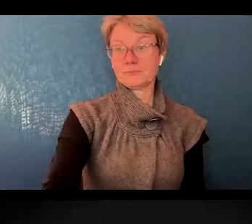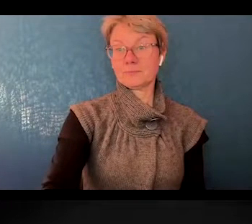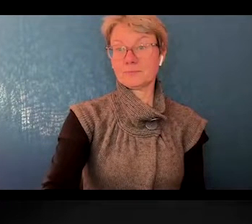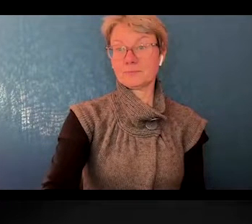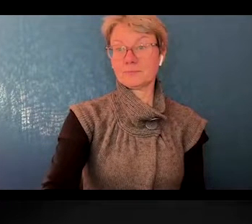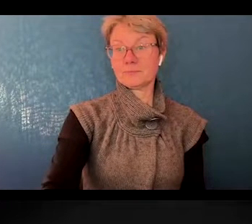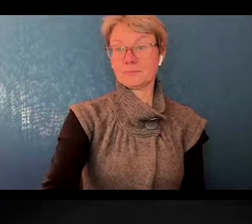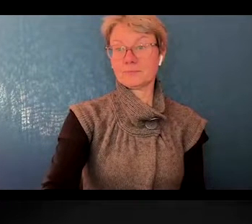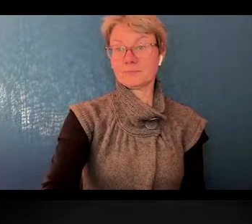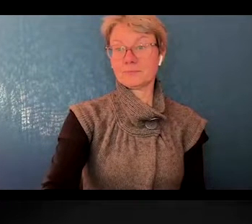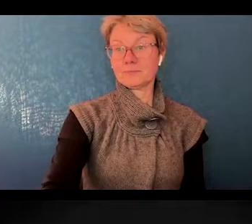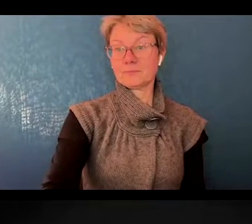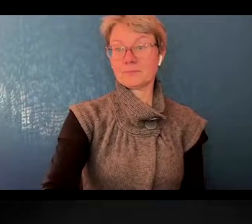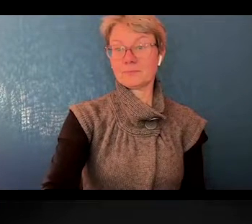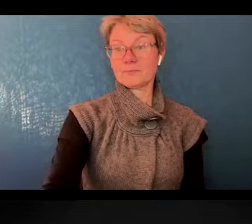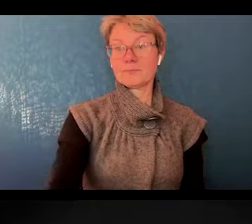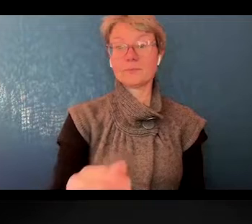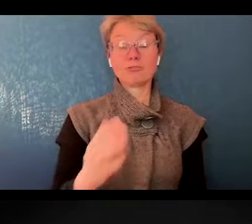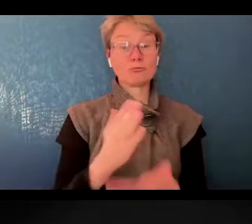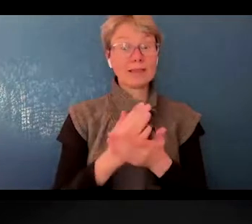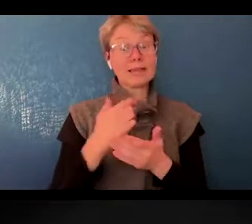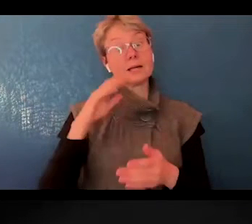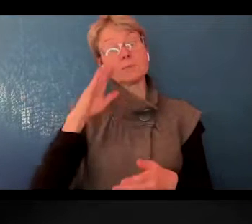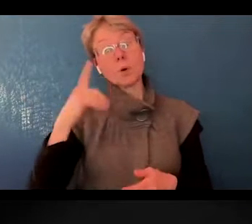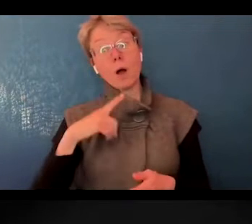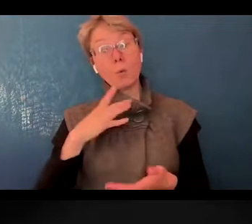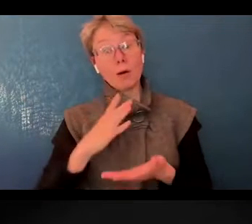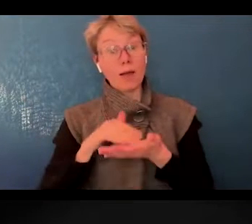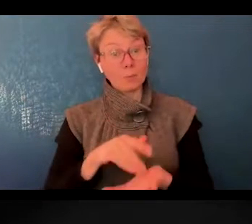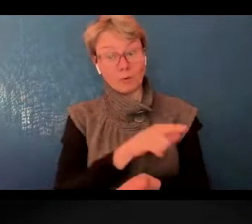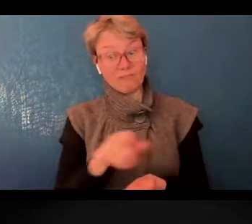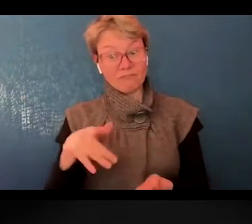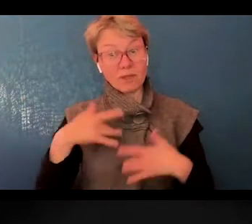system more understandable and this intimidating to people who might not have much to do with it